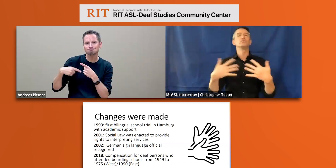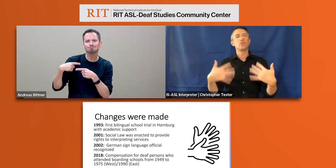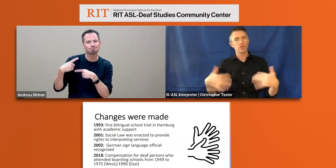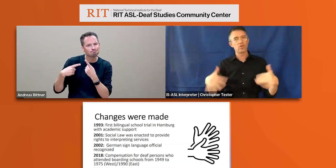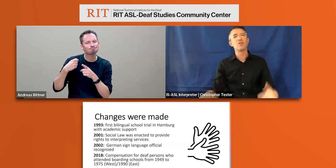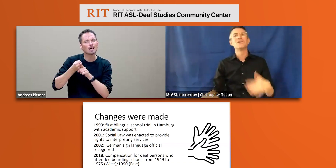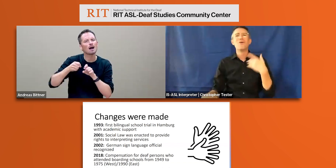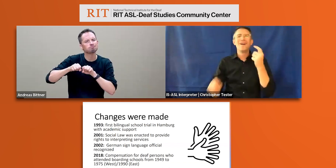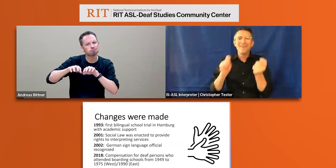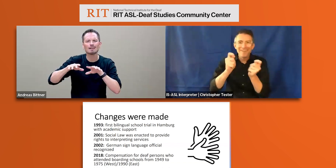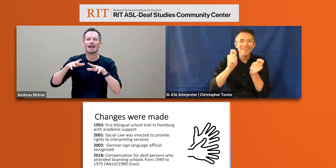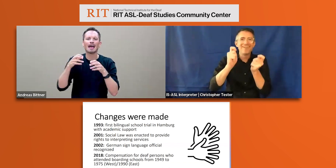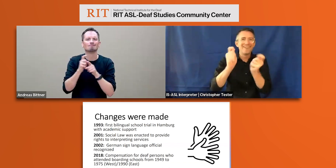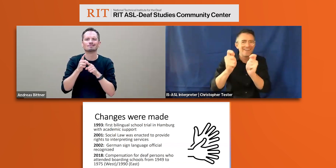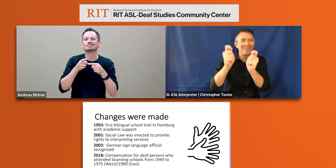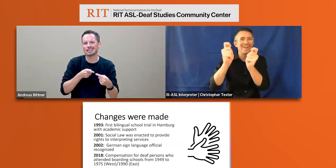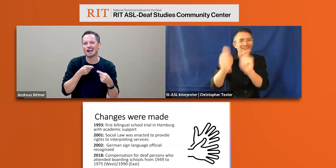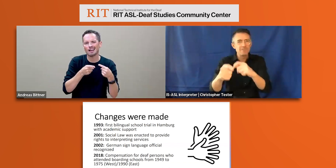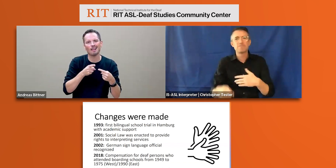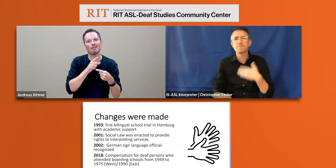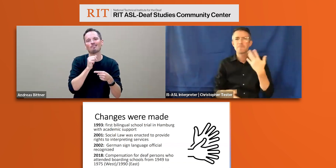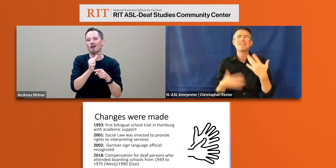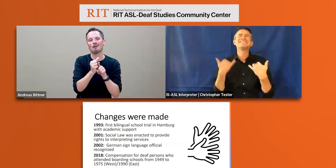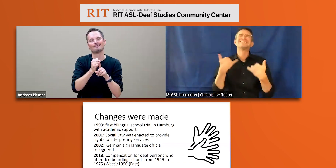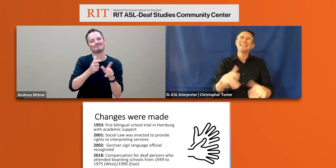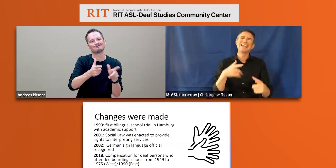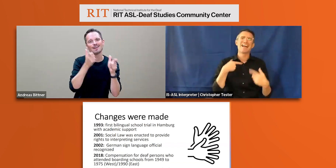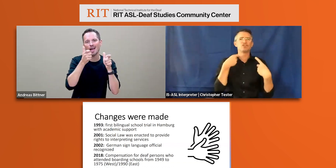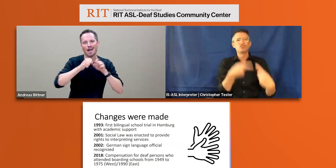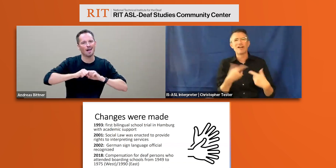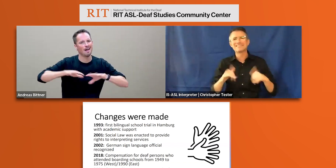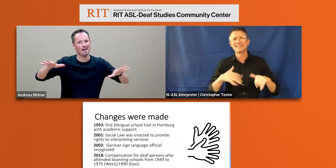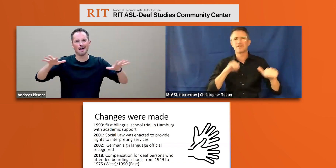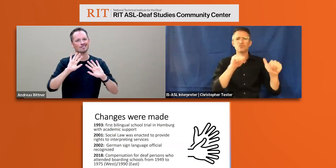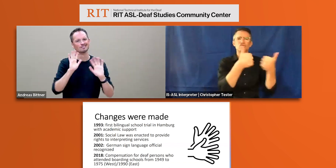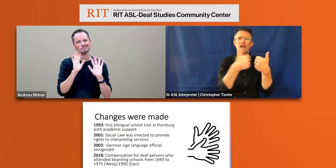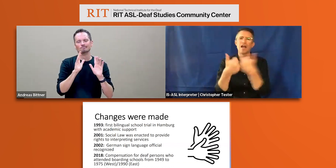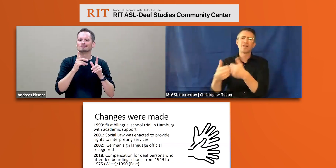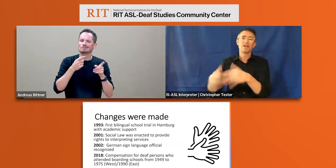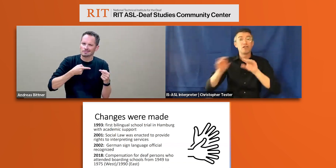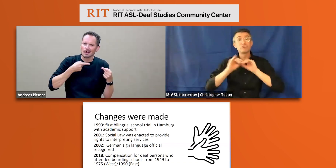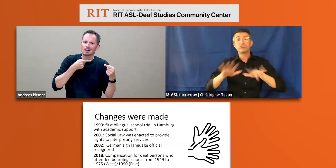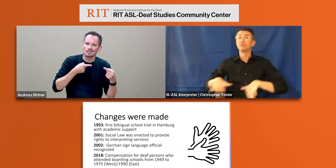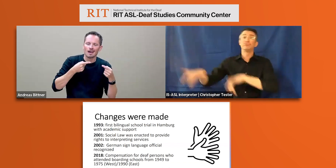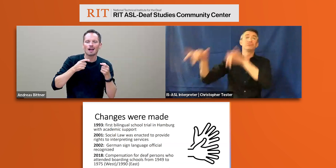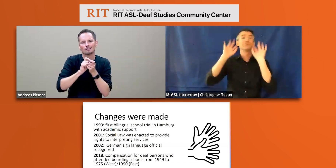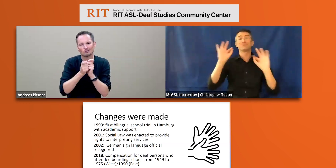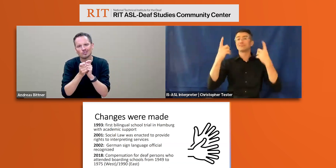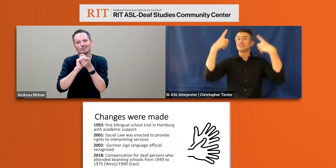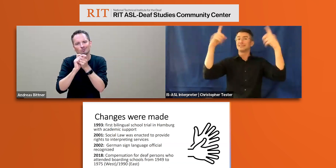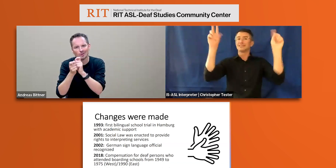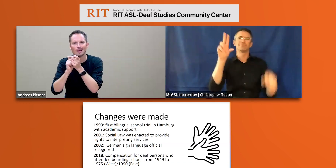It was recognized as an equal language to spoken German. There are still struggles and challenges,